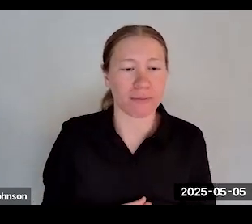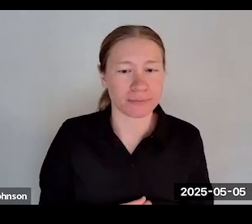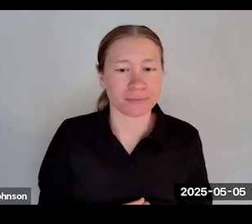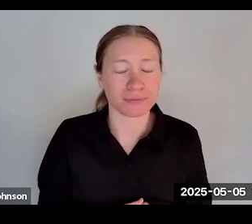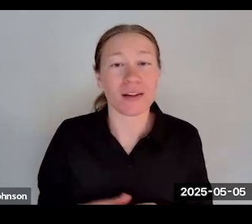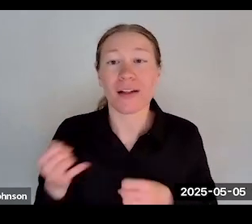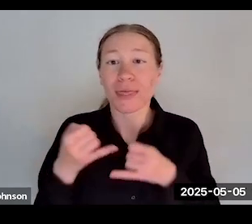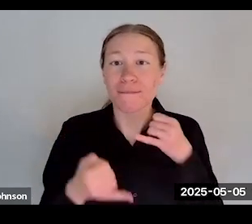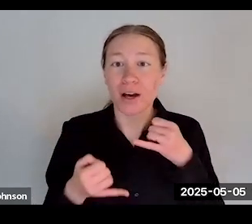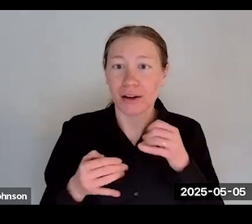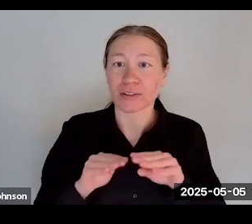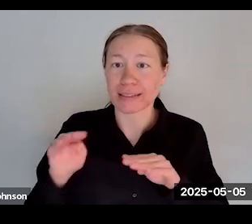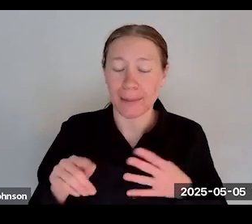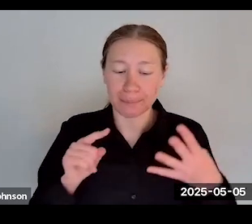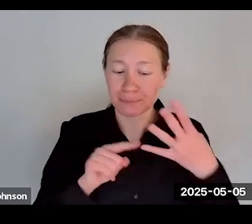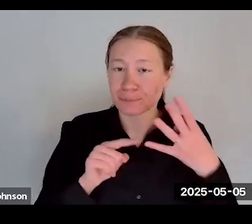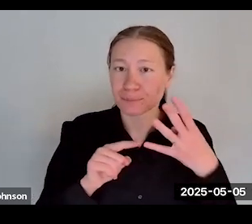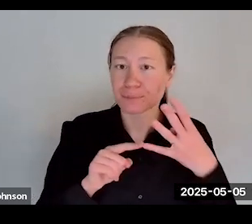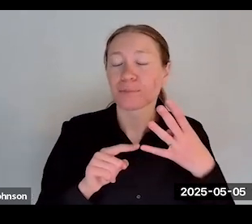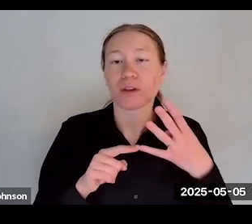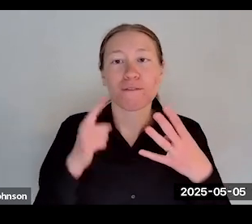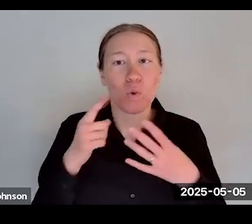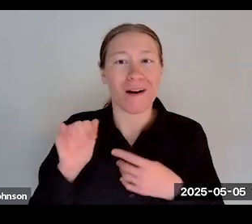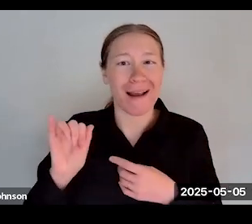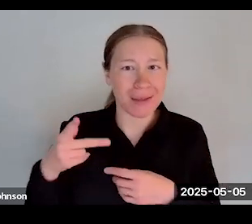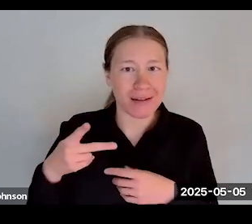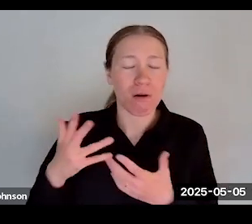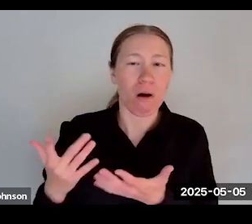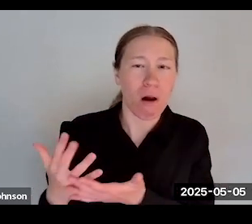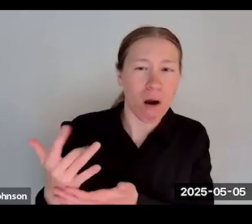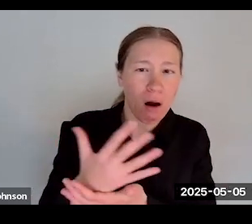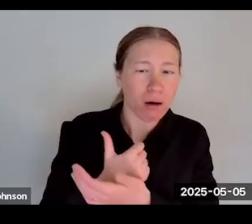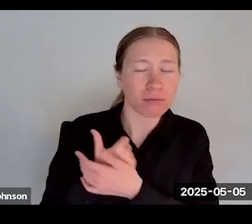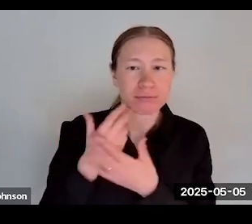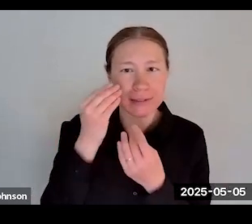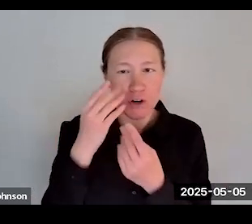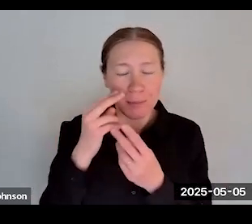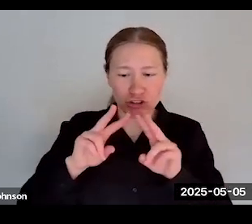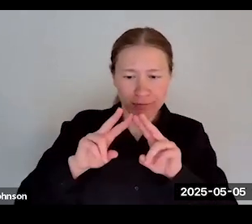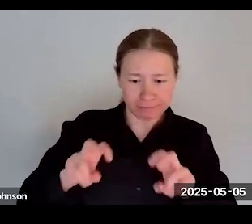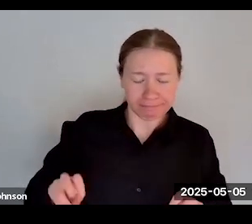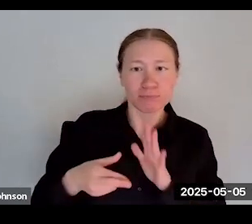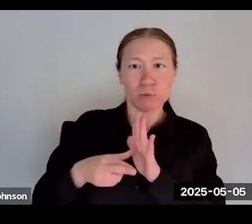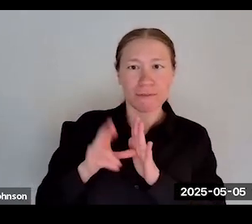The final step in the interactive process is when all gathered information is reviewed to determine the most effective accommodation,